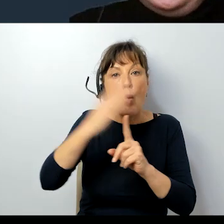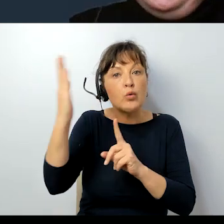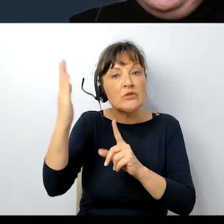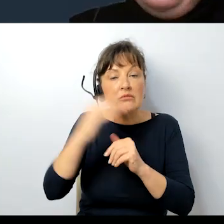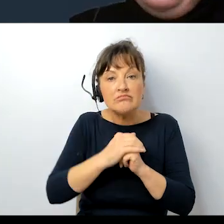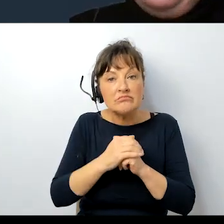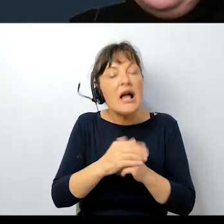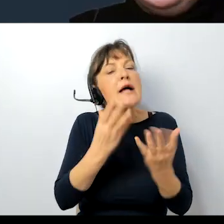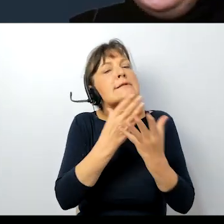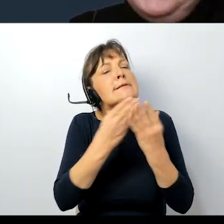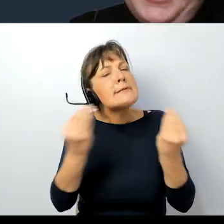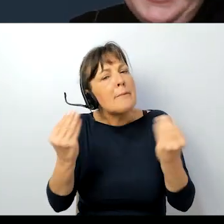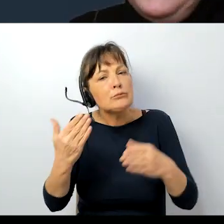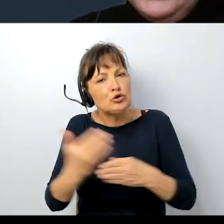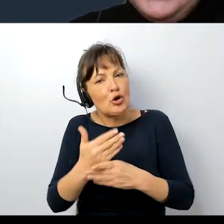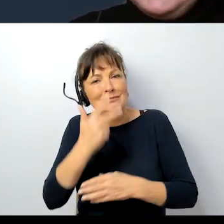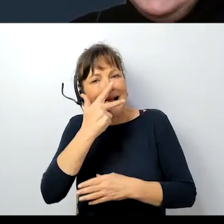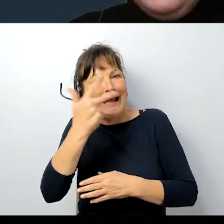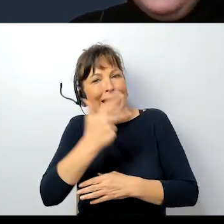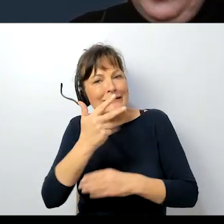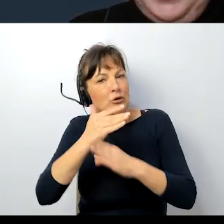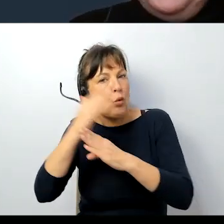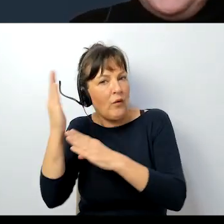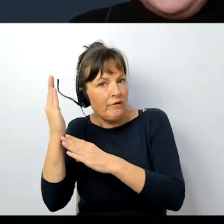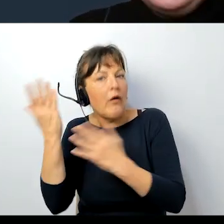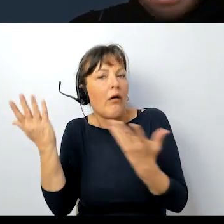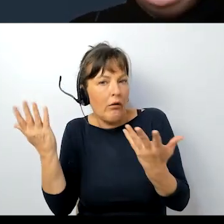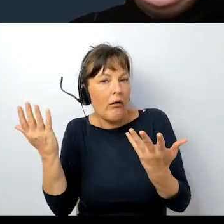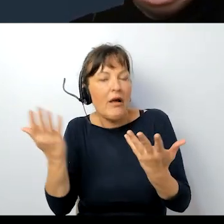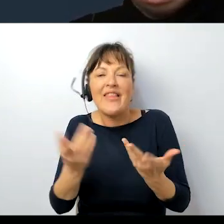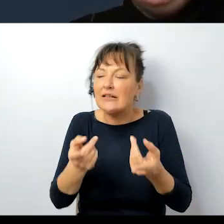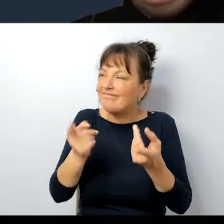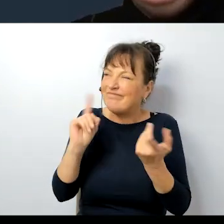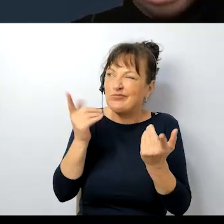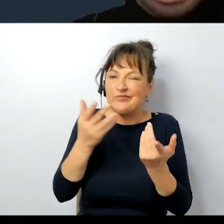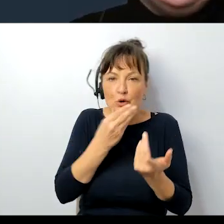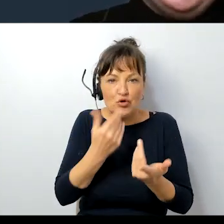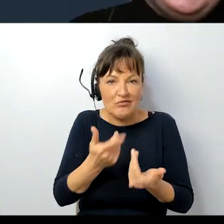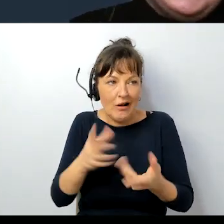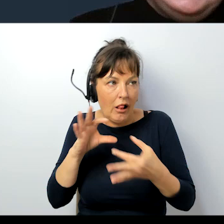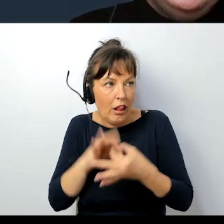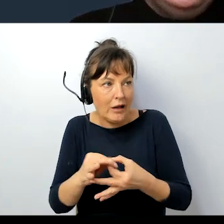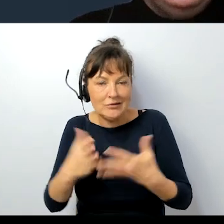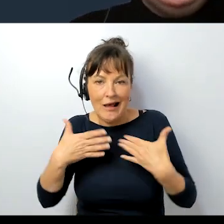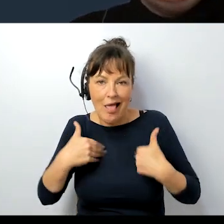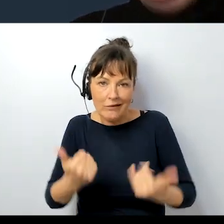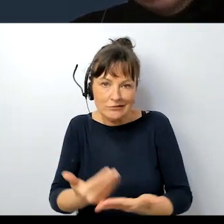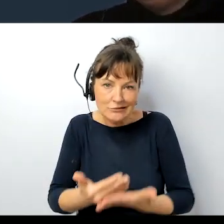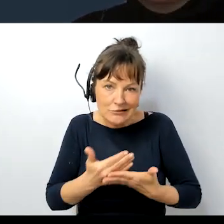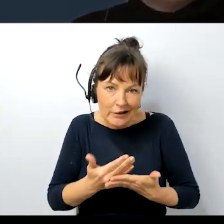question. You can apply if you're 16 or over. Some vacancies might be for ages 18 and over and that's